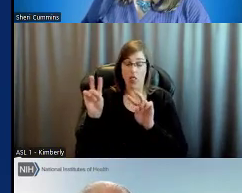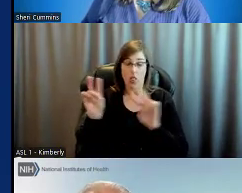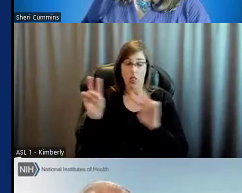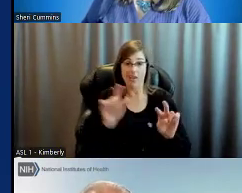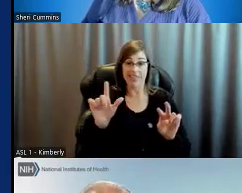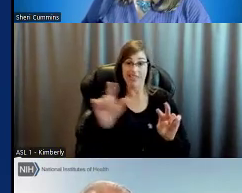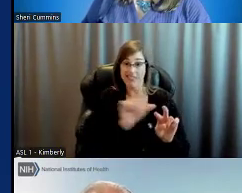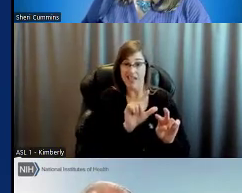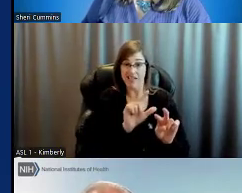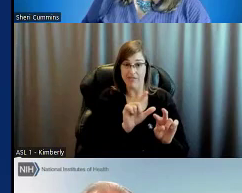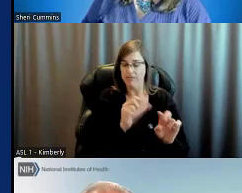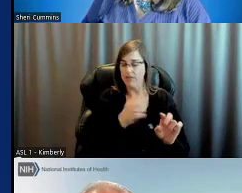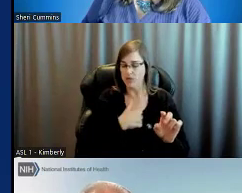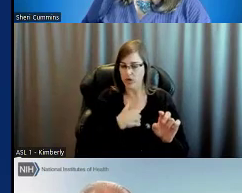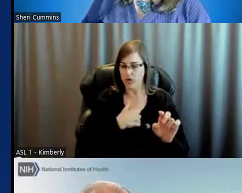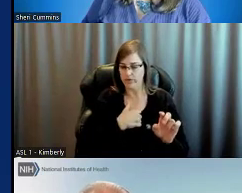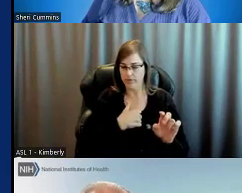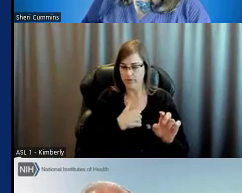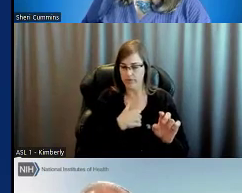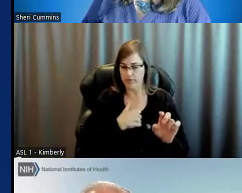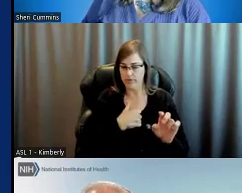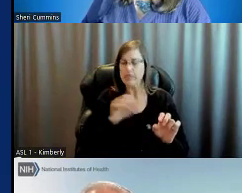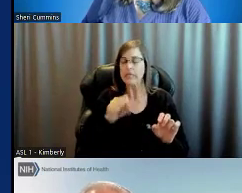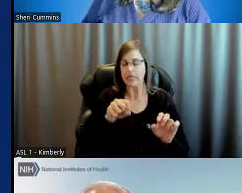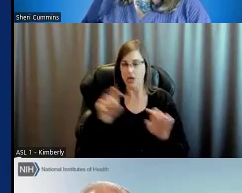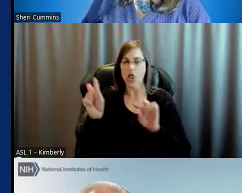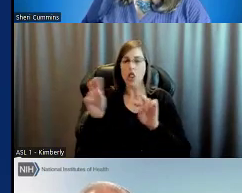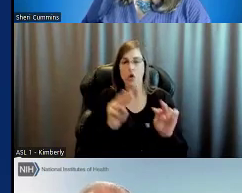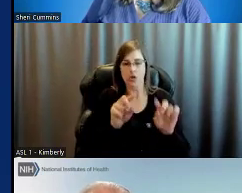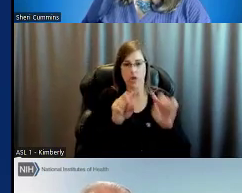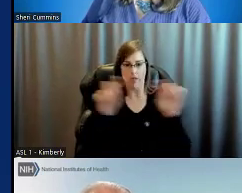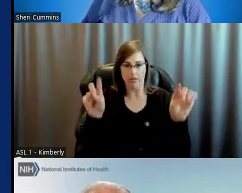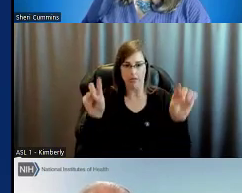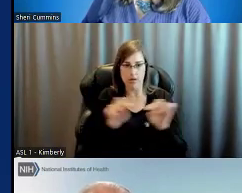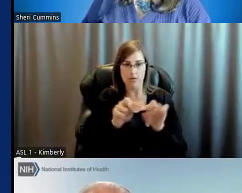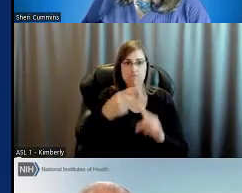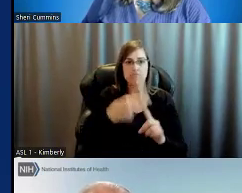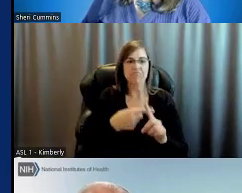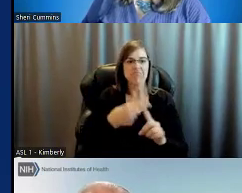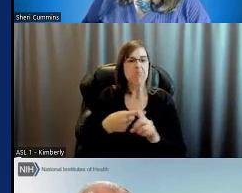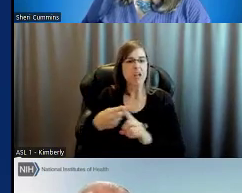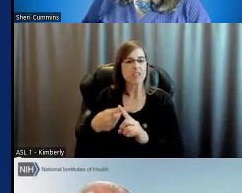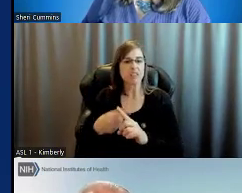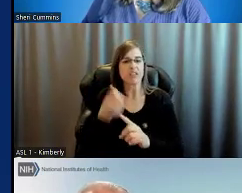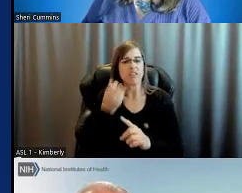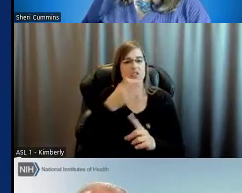or, I'm sorry, across the screen months before receipt date, so the first thing you need to do is assess yourself,